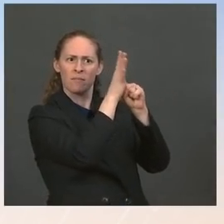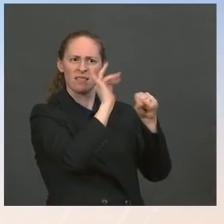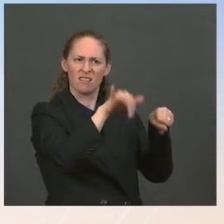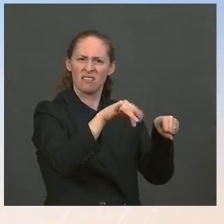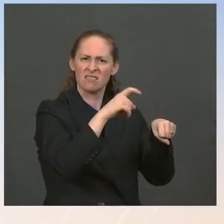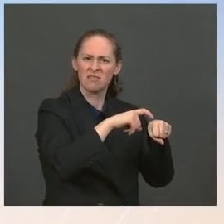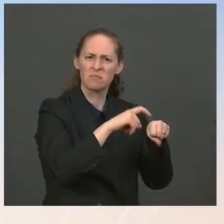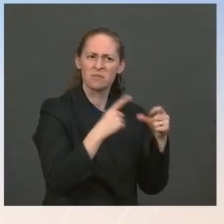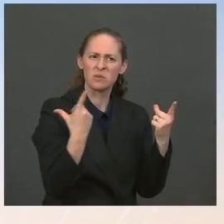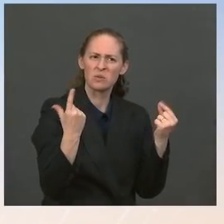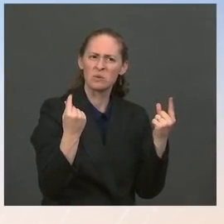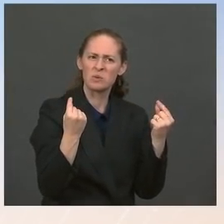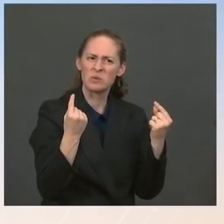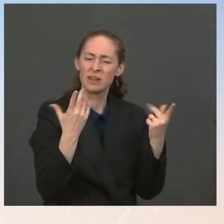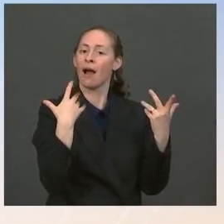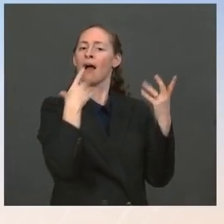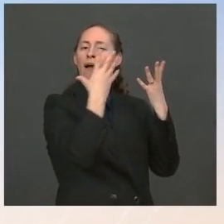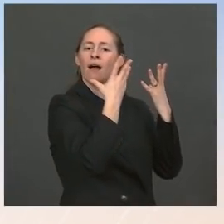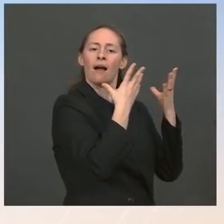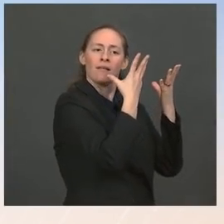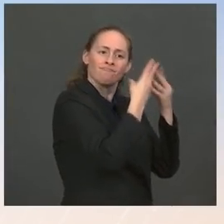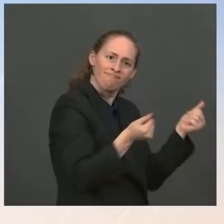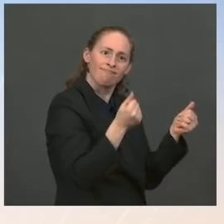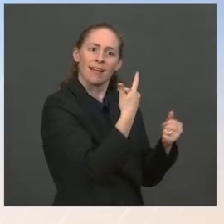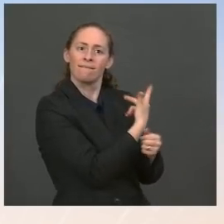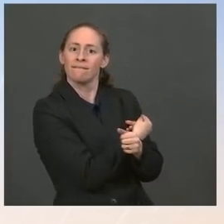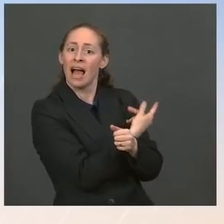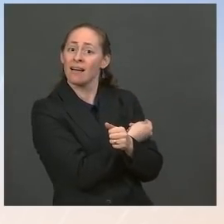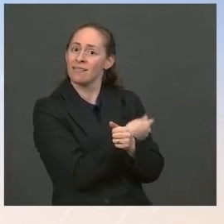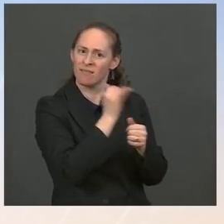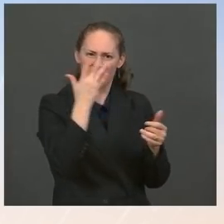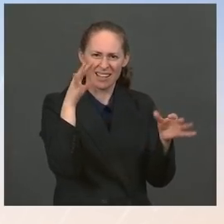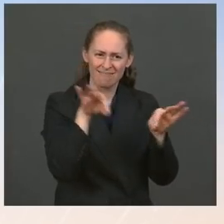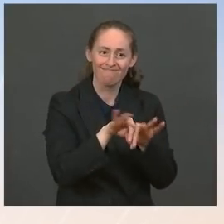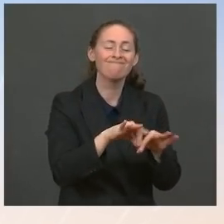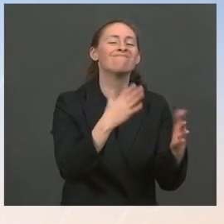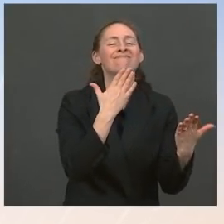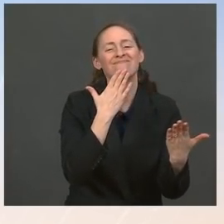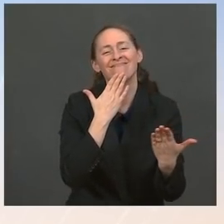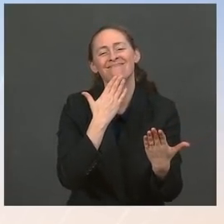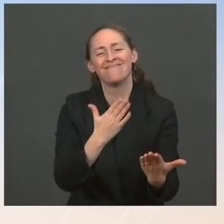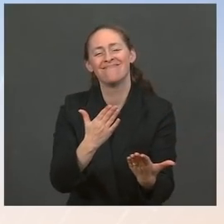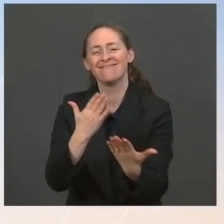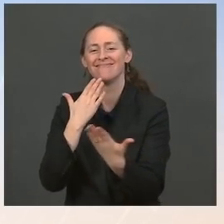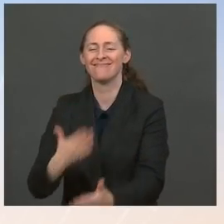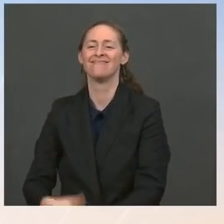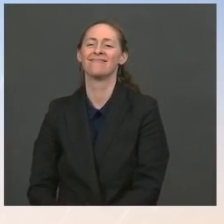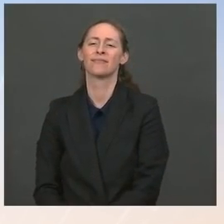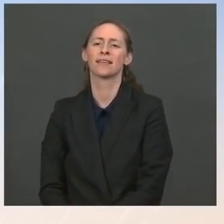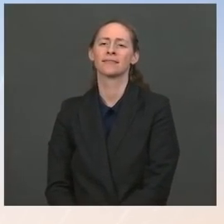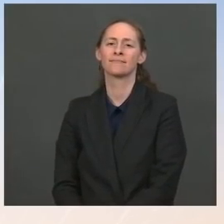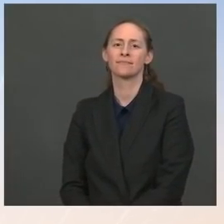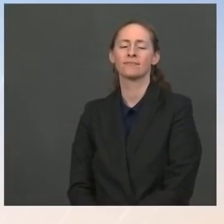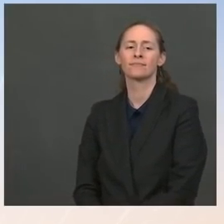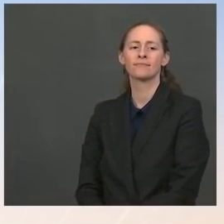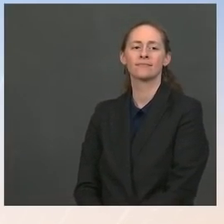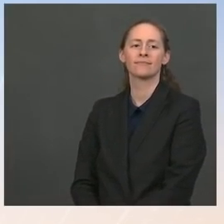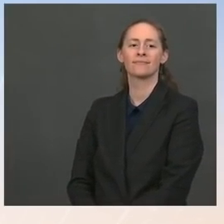Secretary Buttigieg: Thanks. >> The Press: Thank you. Secretary Buttigieg: Thanks again. Really great being with you. The Press: Thank you, Mayor Pete. The Press: Safe travels. Ms. Jean-Pierre: Secretary Buttigieg: Thanks.